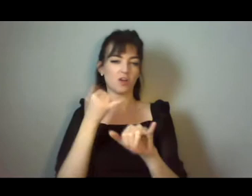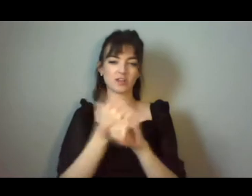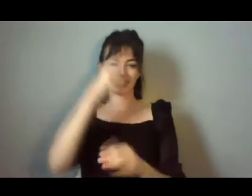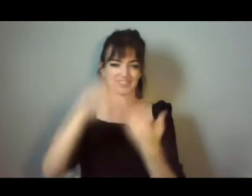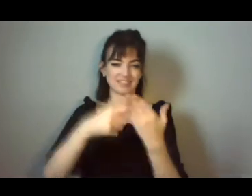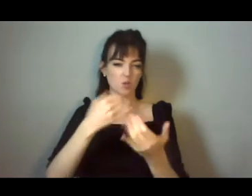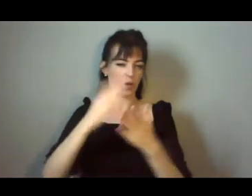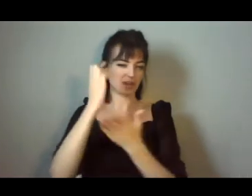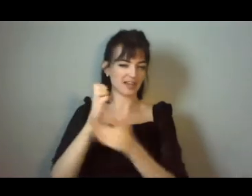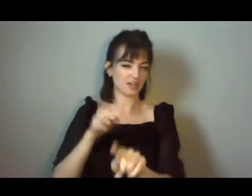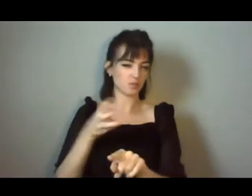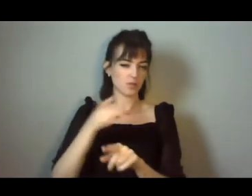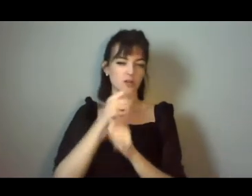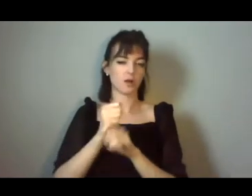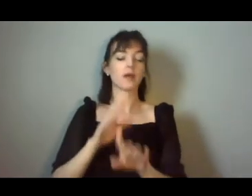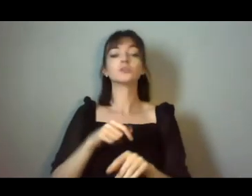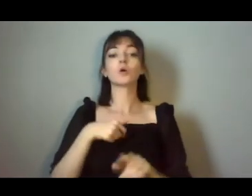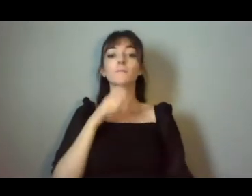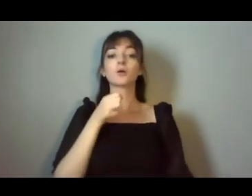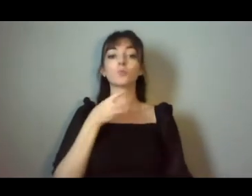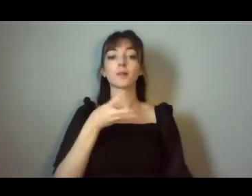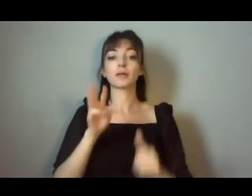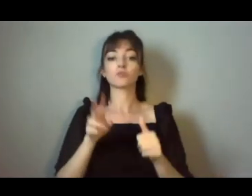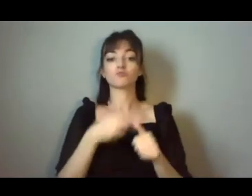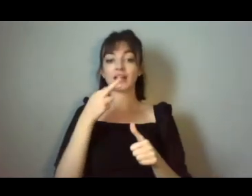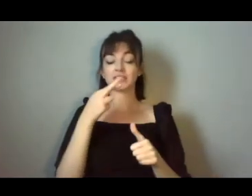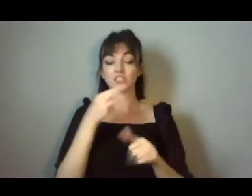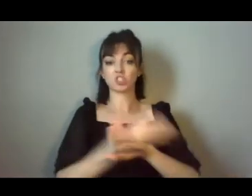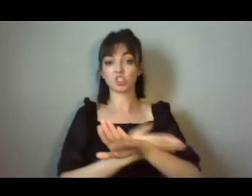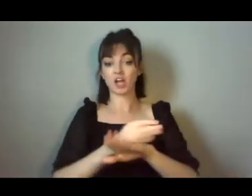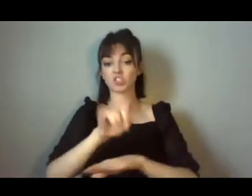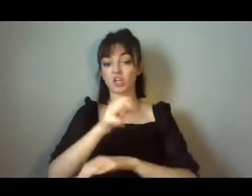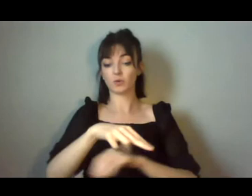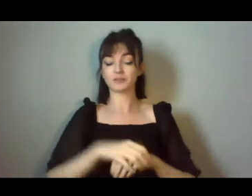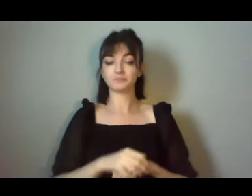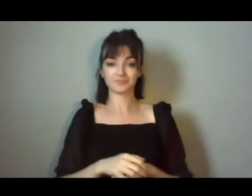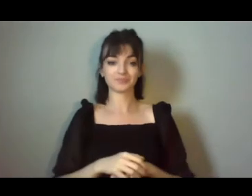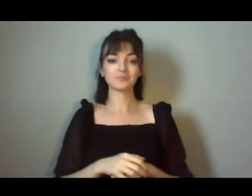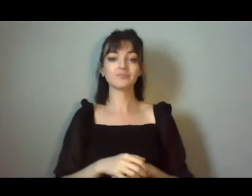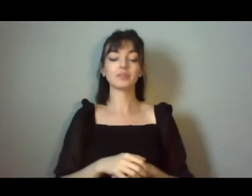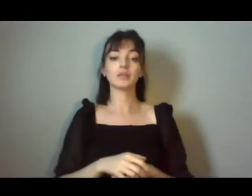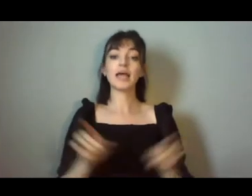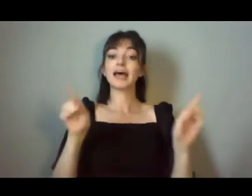That's going to be ready for commencement. We also are working with a number of sites